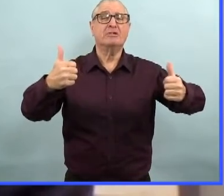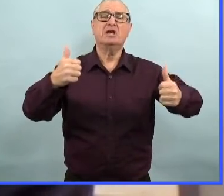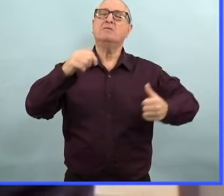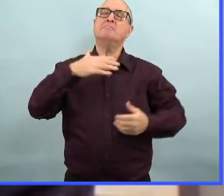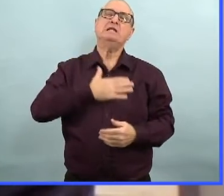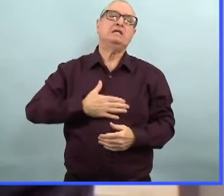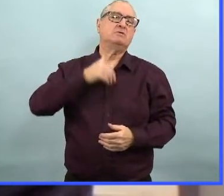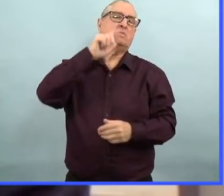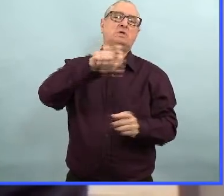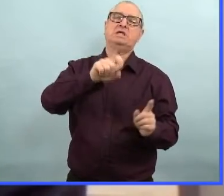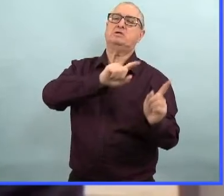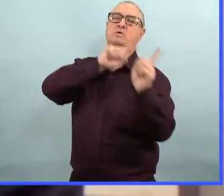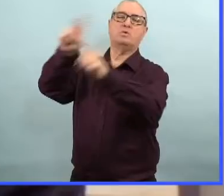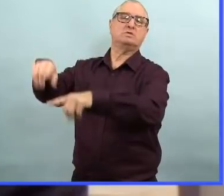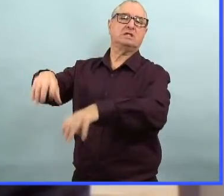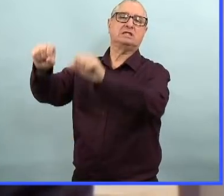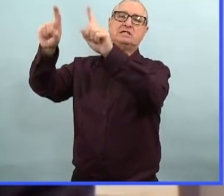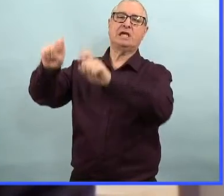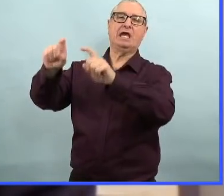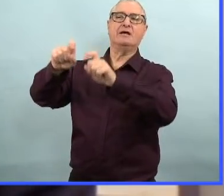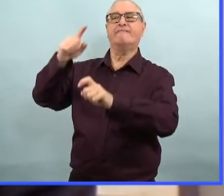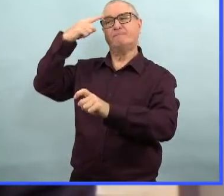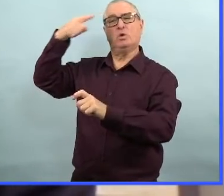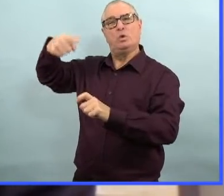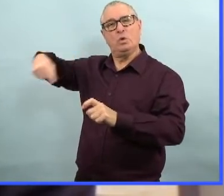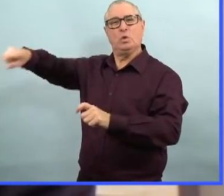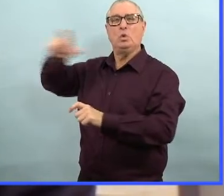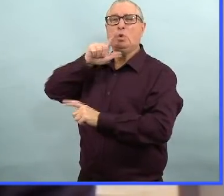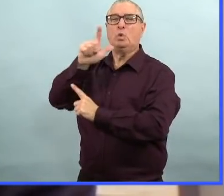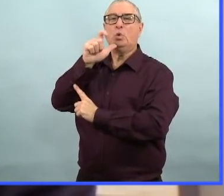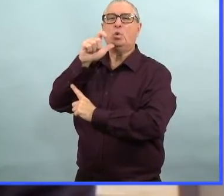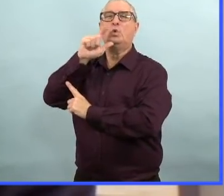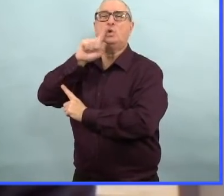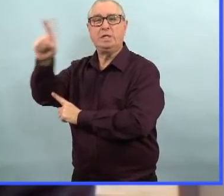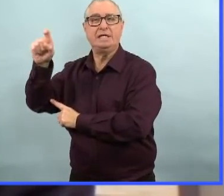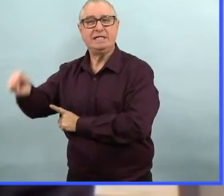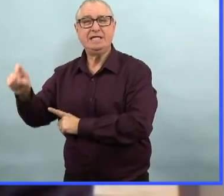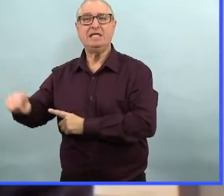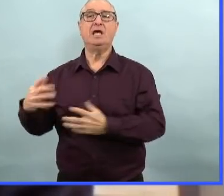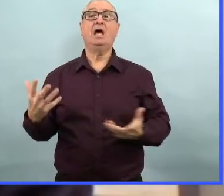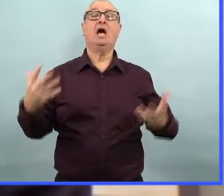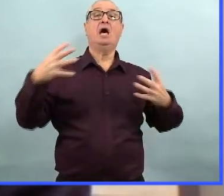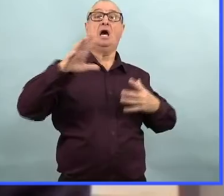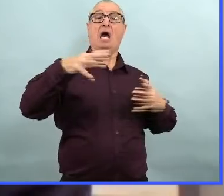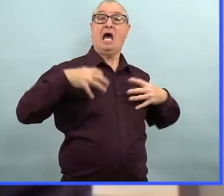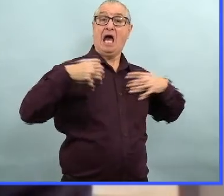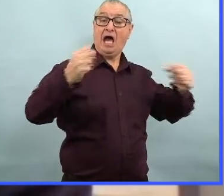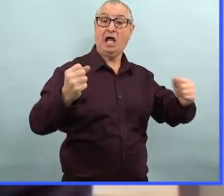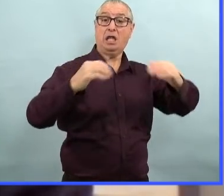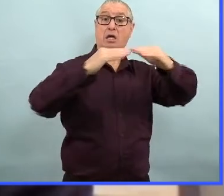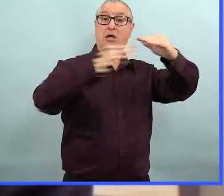young and healthy under age 40 don't have any other medical problems then you could consider